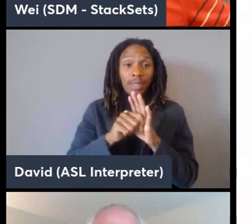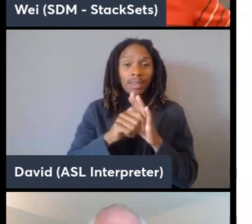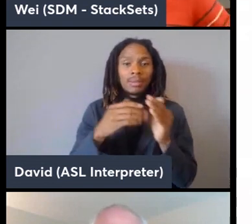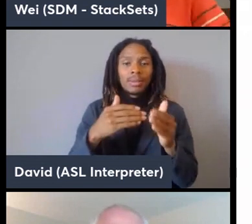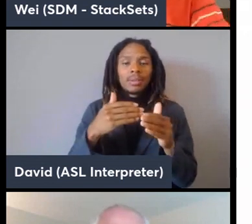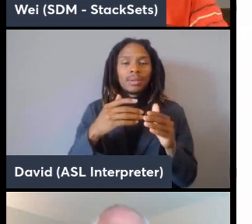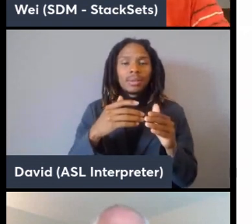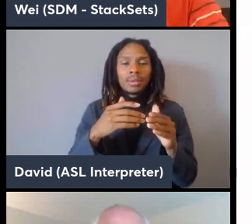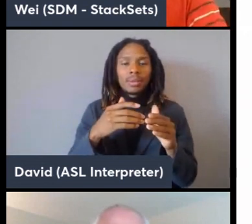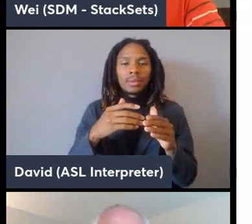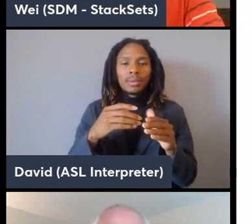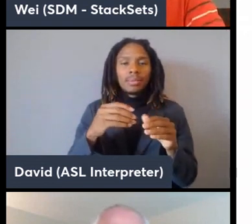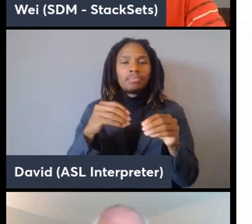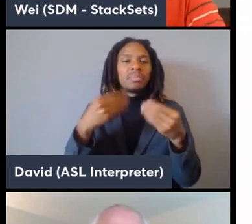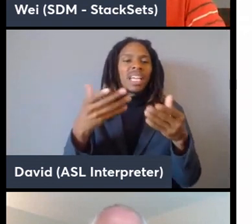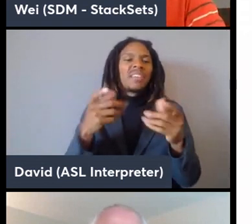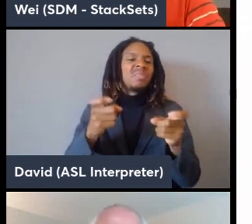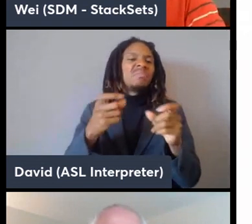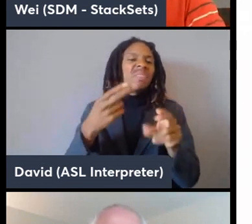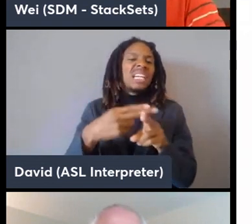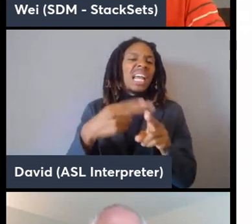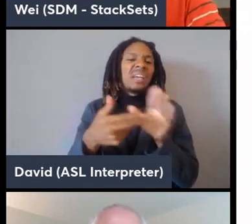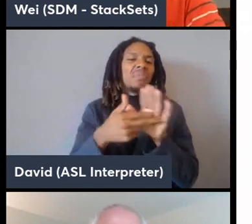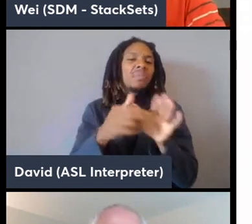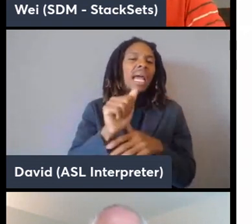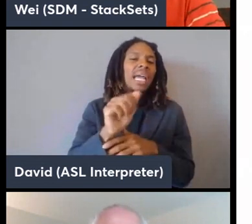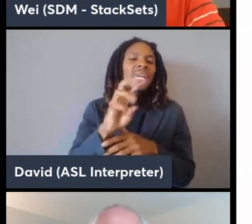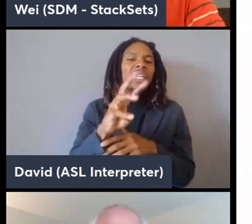Let's give it a name. Let's say AWS on Air demo.